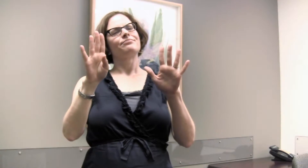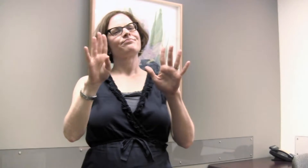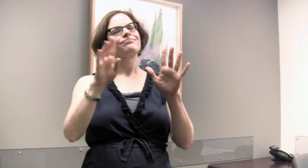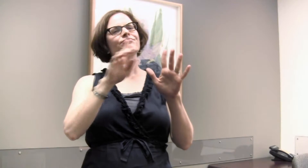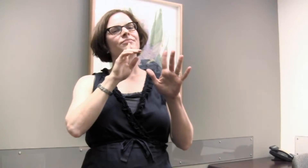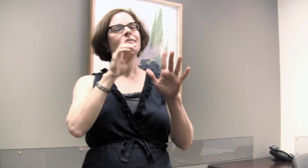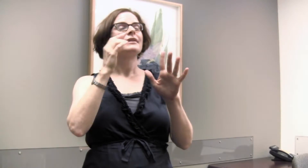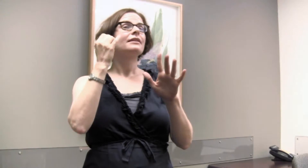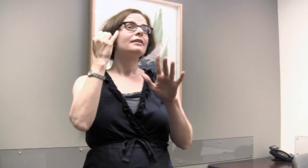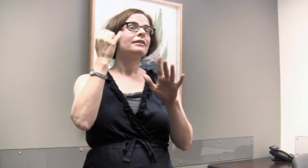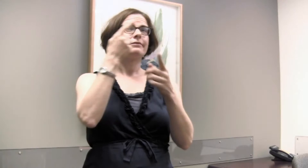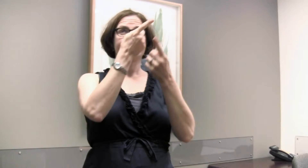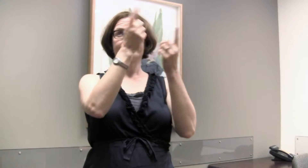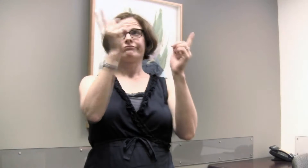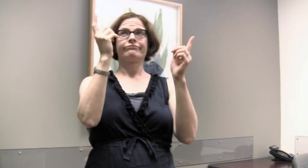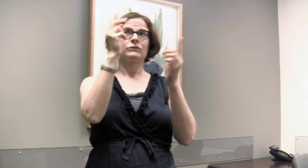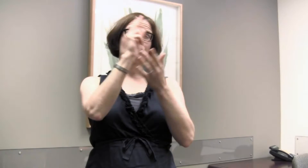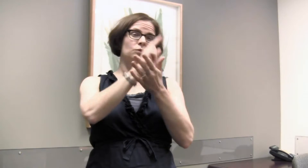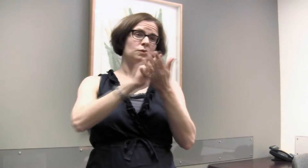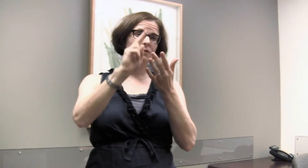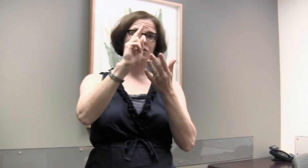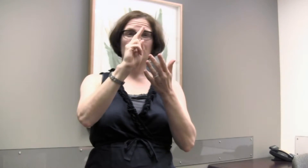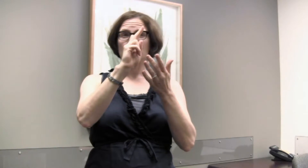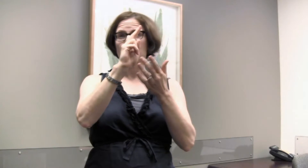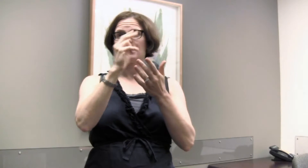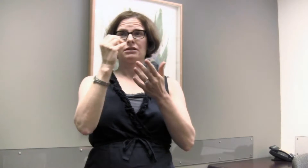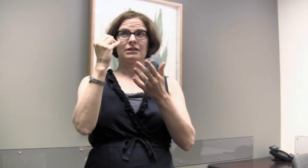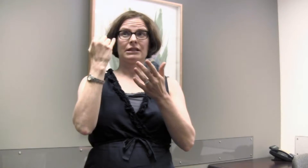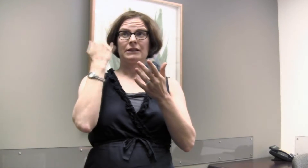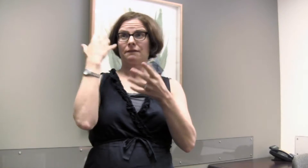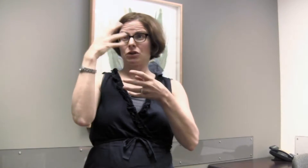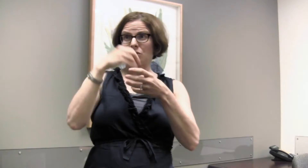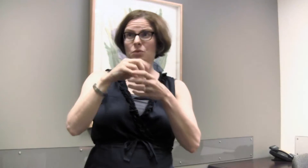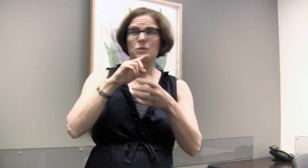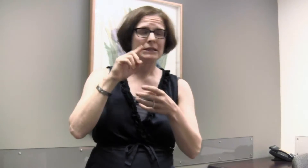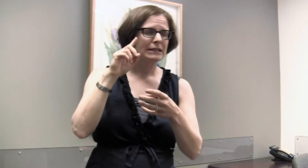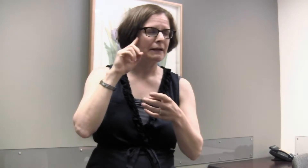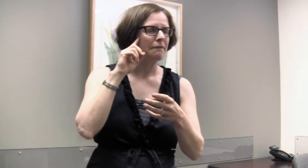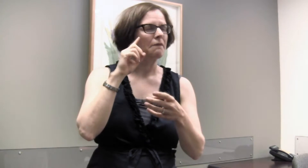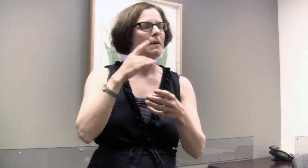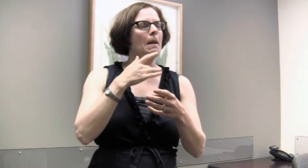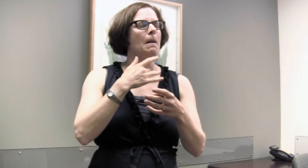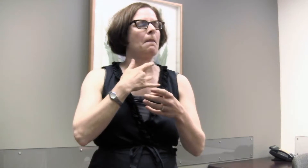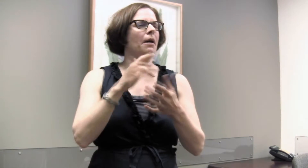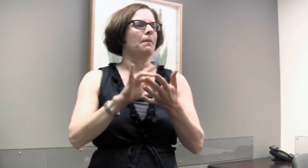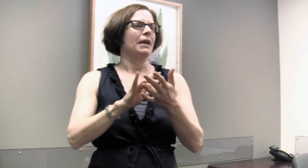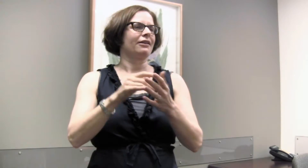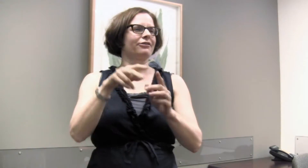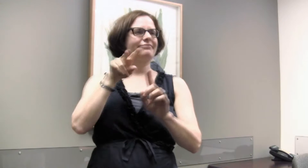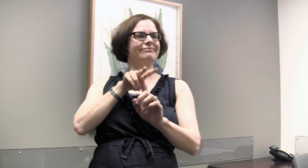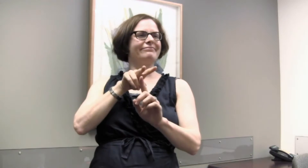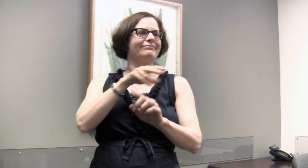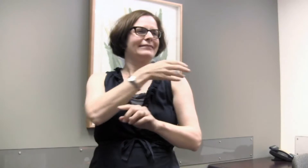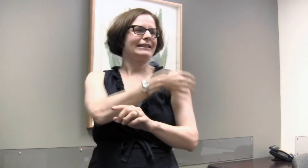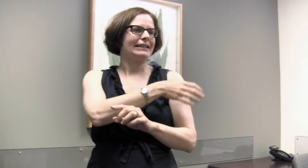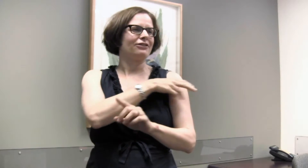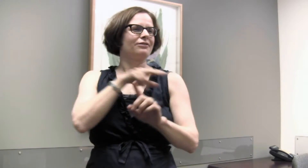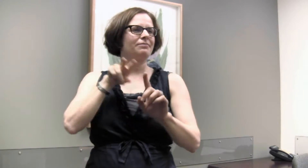Deaf people haven’t been included in the university at large and when they have been its been primarily through a medical lens,